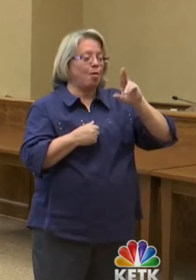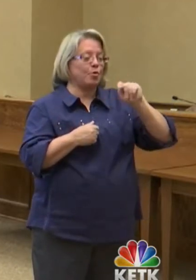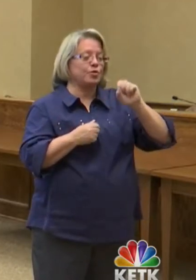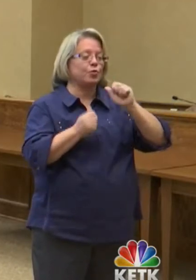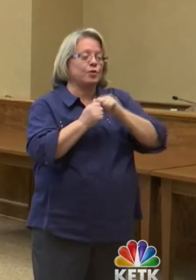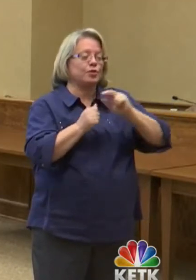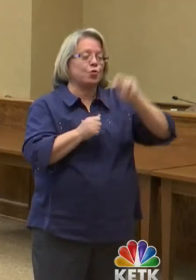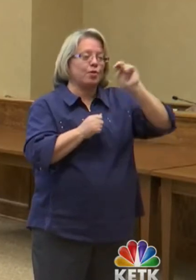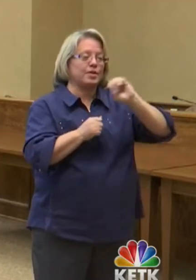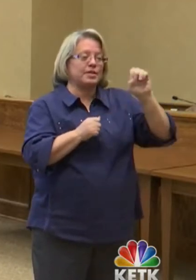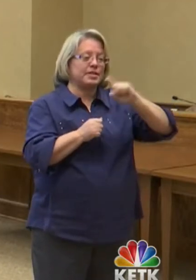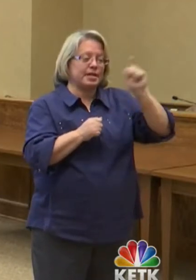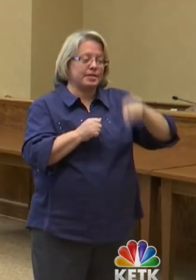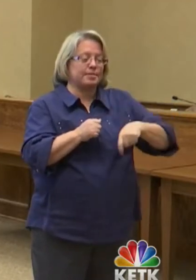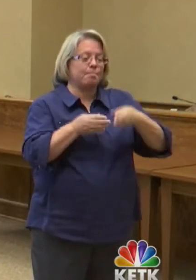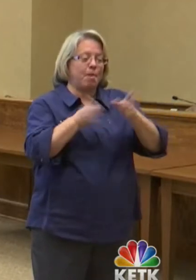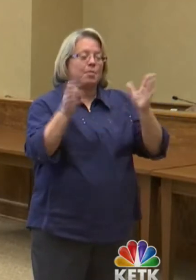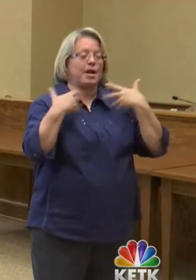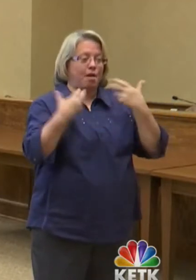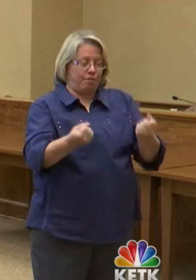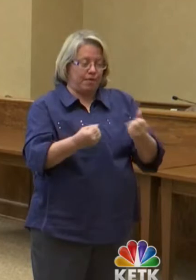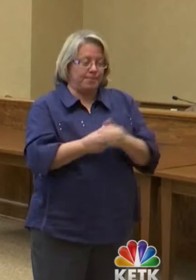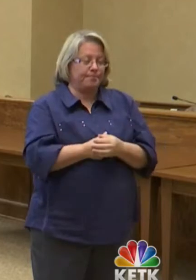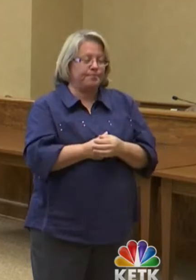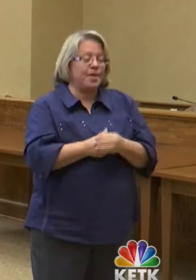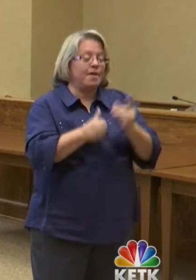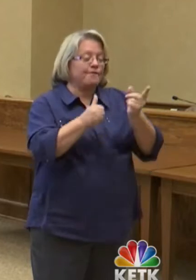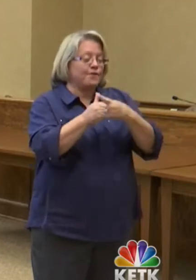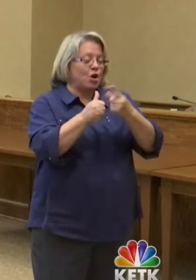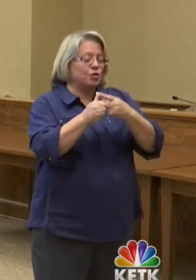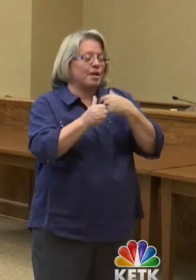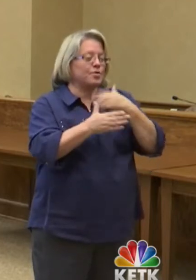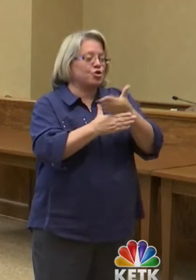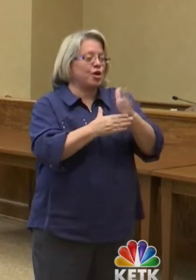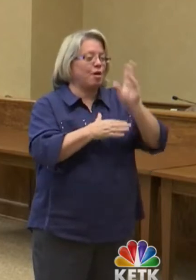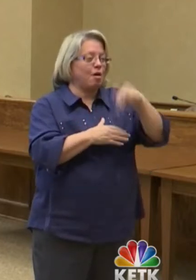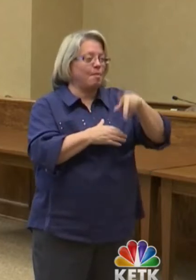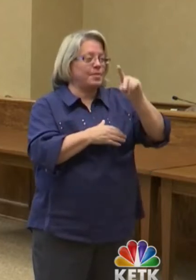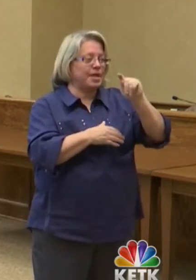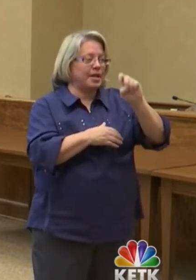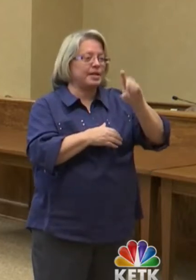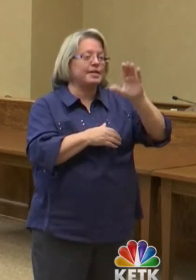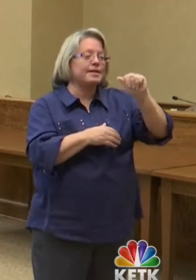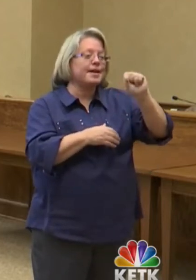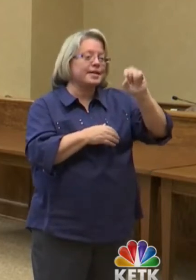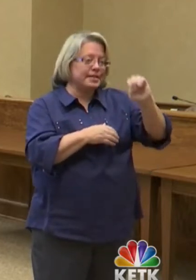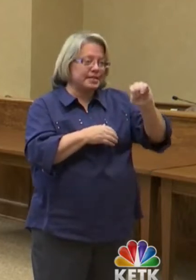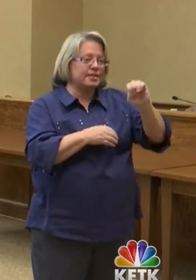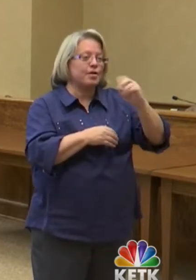SAFE HERE IN THIS TIME. GOOD AFTERNOON EVERYONE. I AM GEORGE ROBERTS NORTHEAST